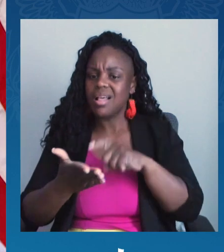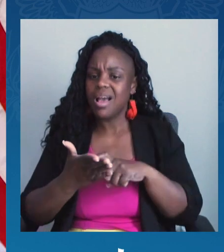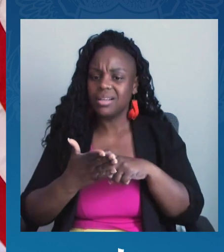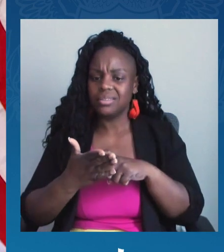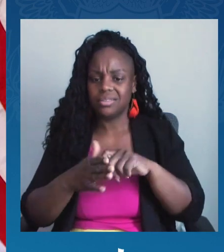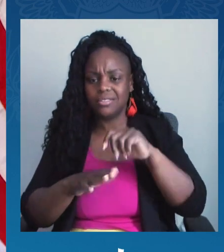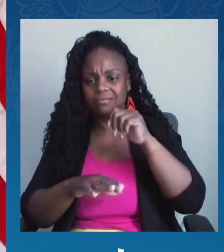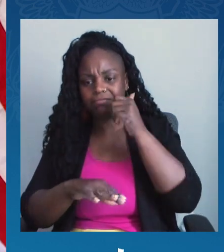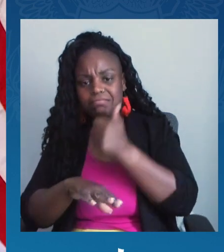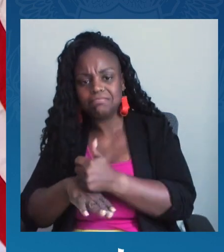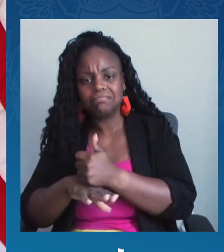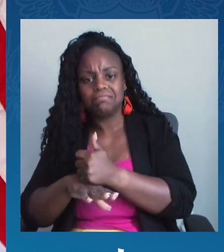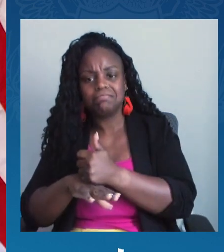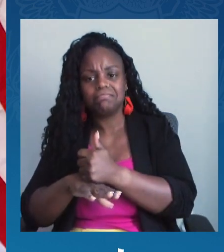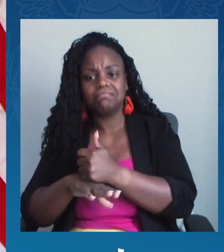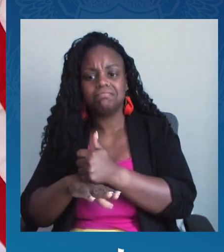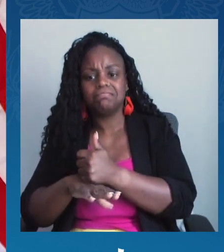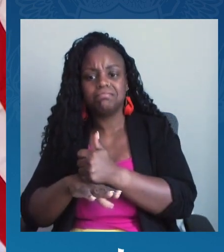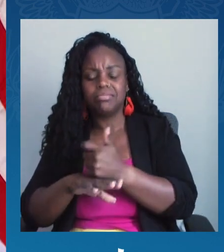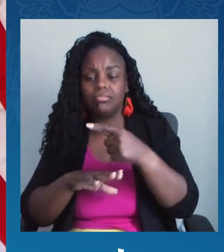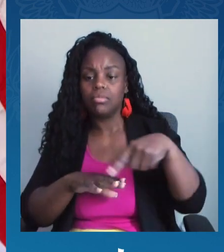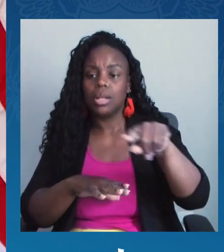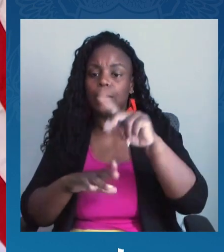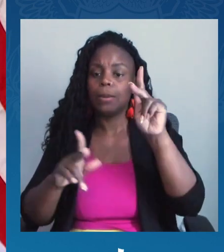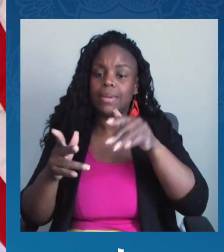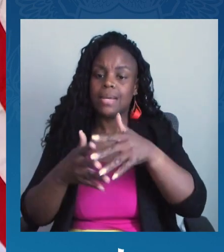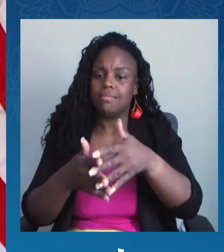From the people of America. The women of America.